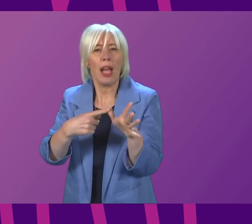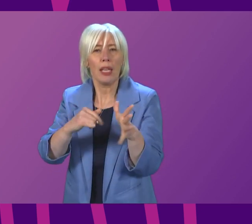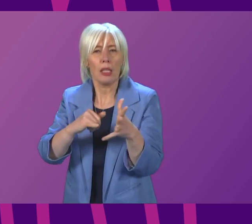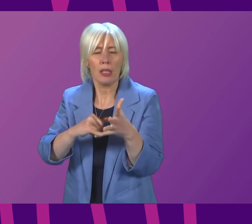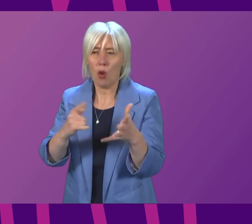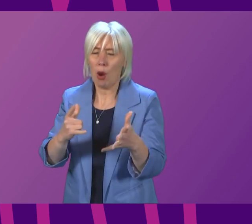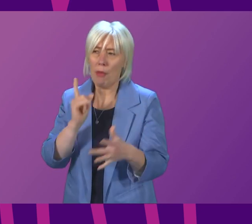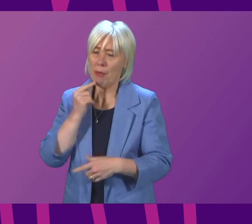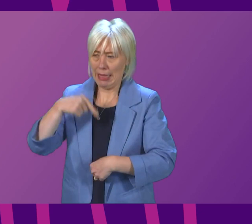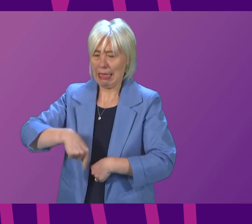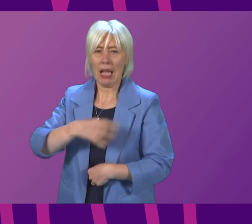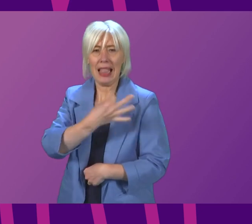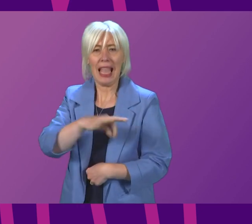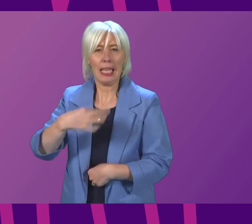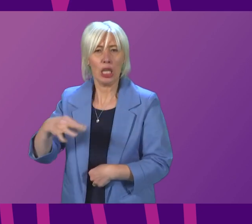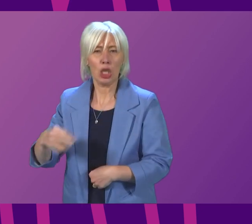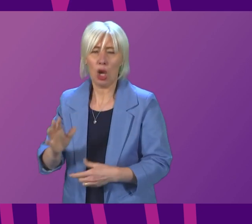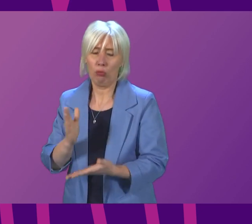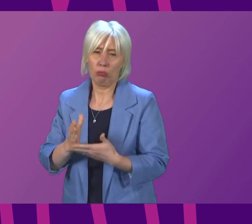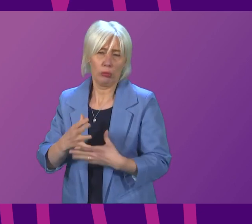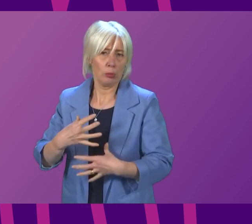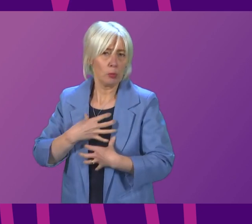in Lanarkshire are very afraid of becoming sick.